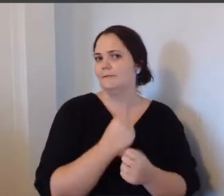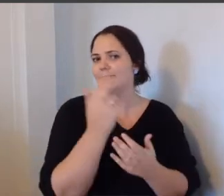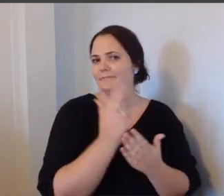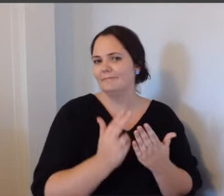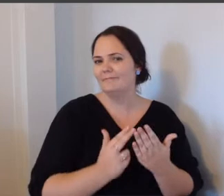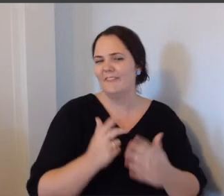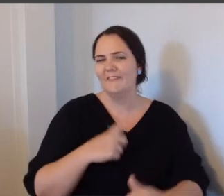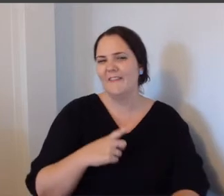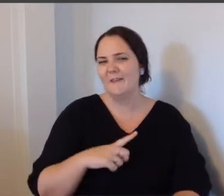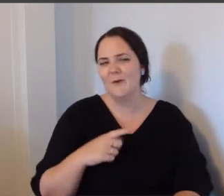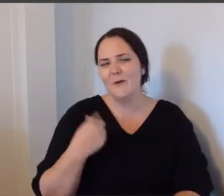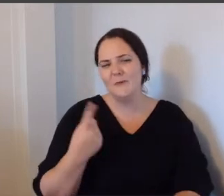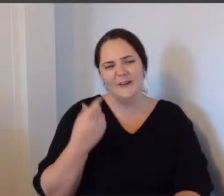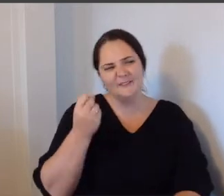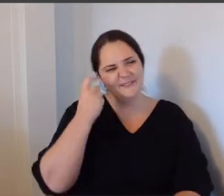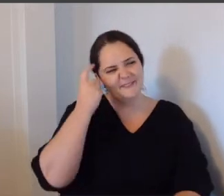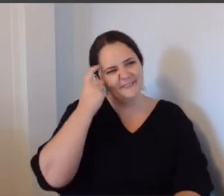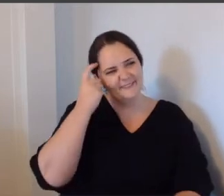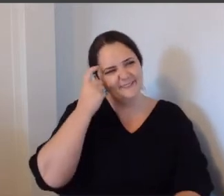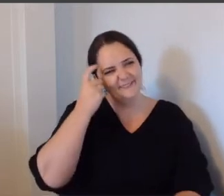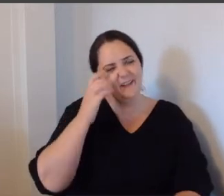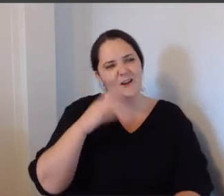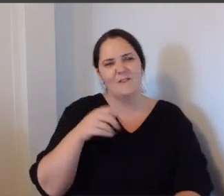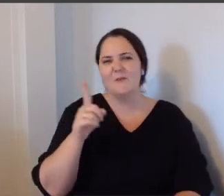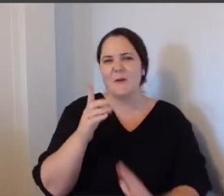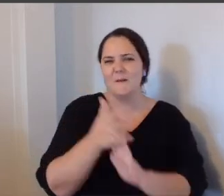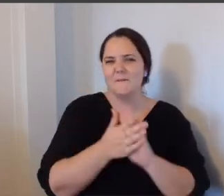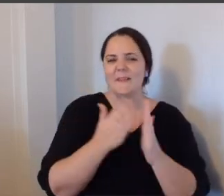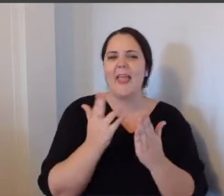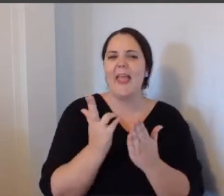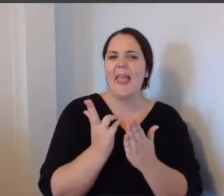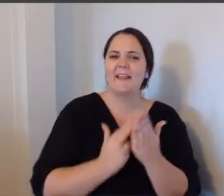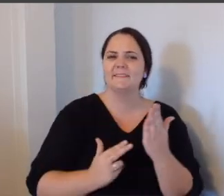and hence why it becomes so interesting to us when we think about the idea of artistic genius.